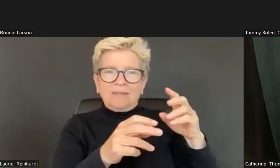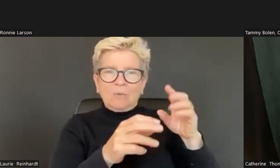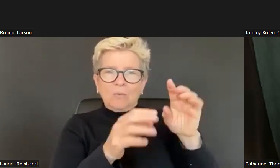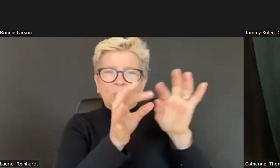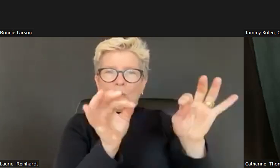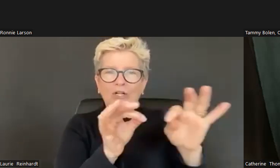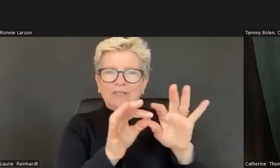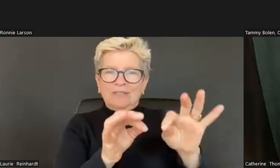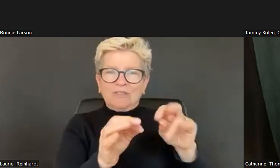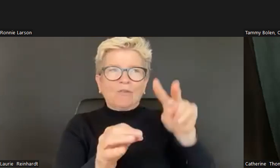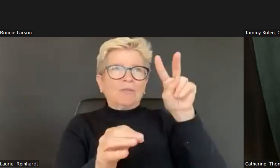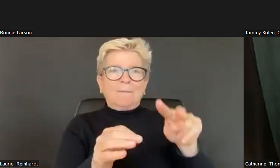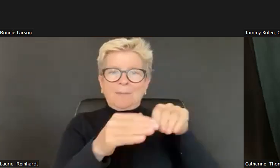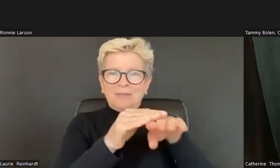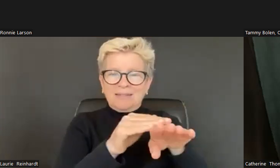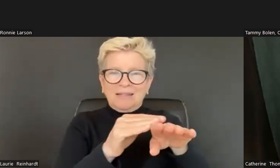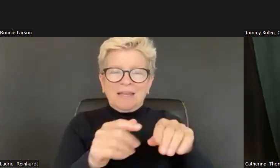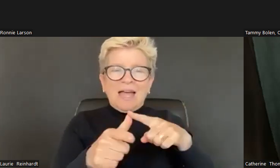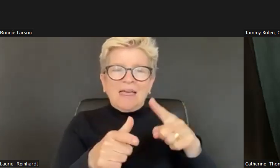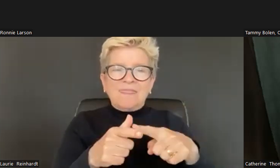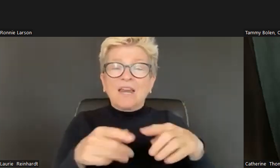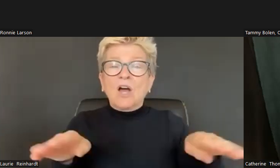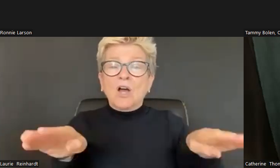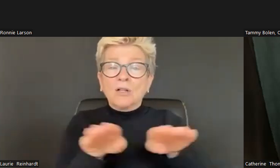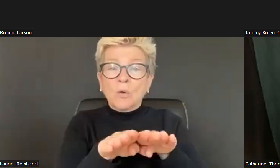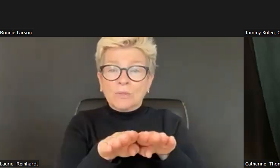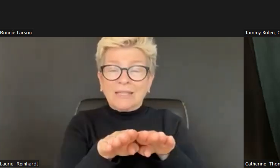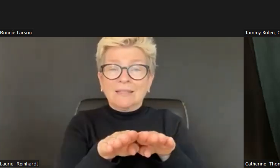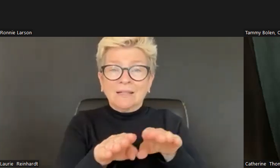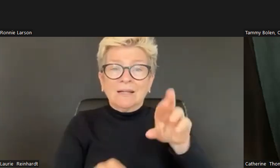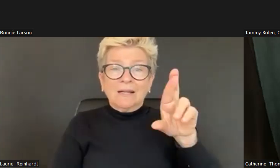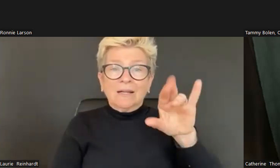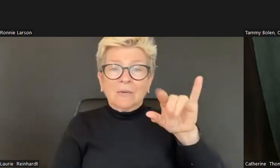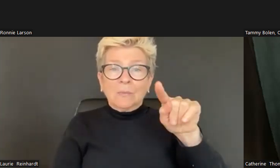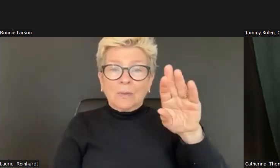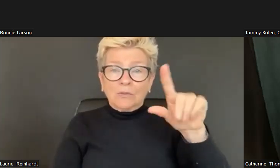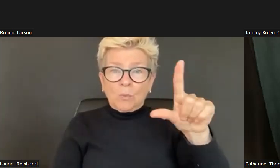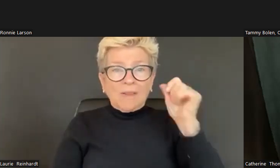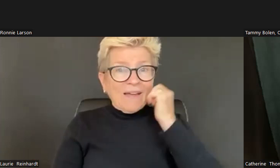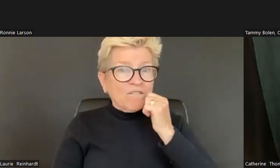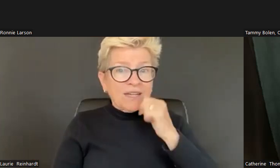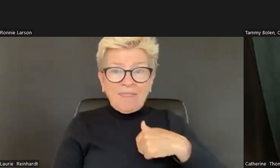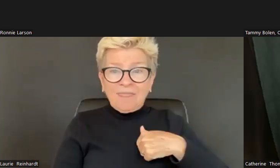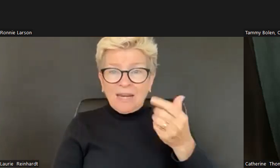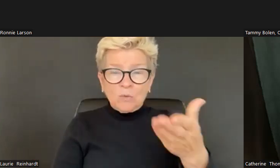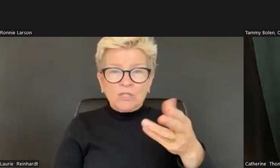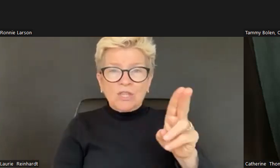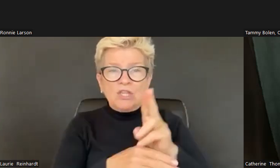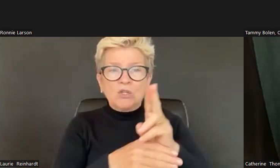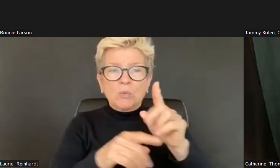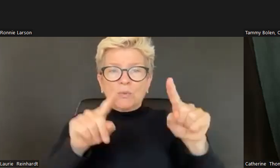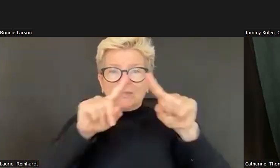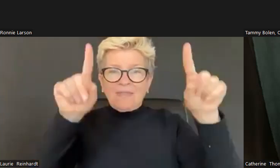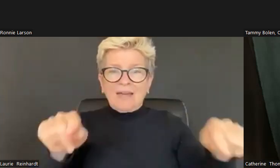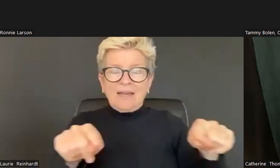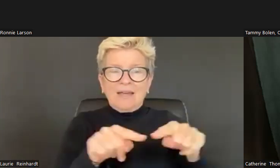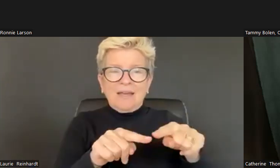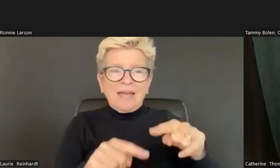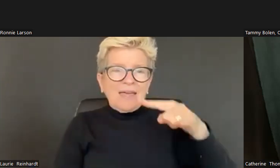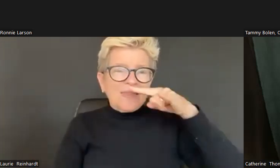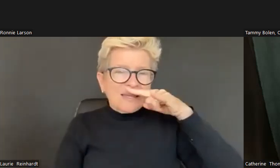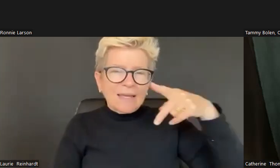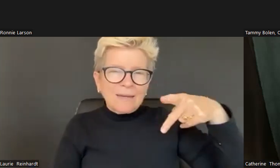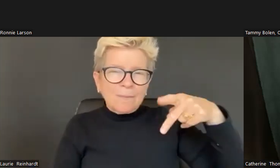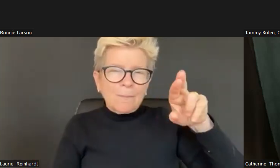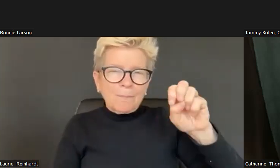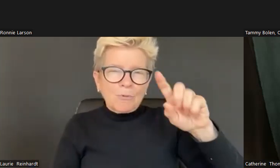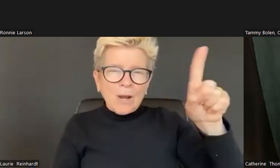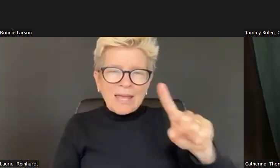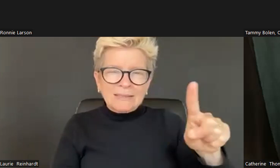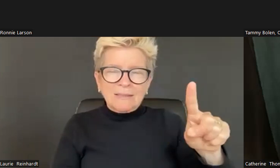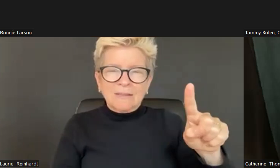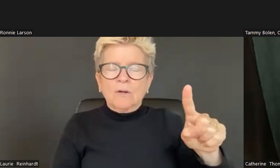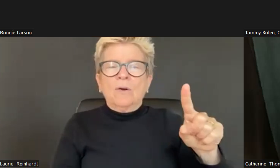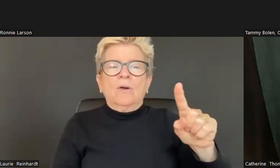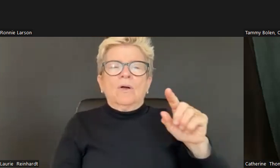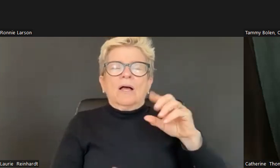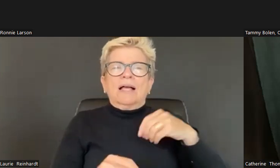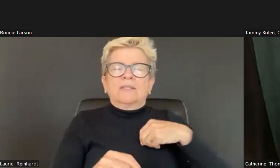Post the words to a kid press quote so I taught secondary level middle level mainly. Kid press quote by the door.